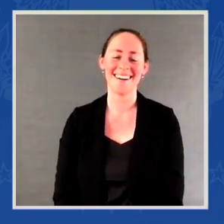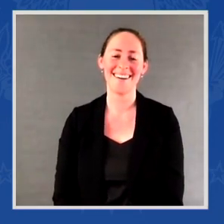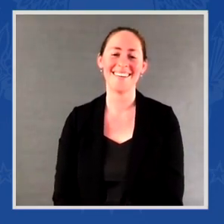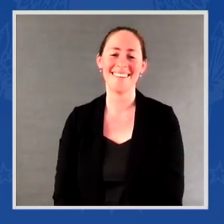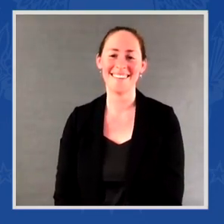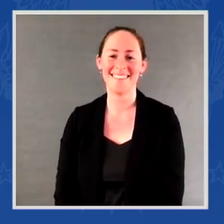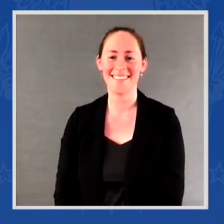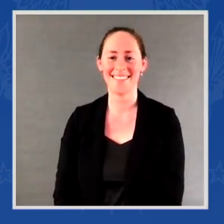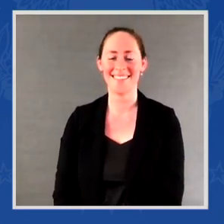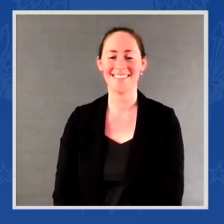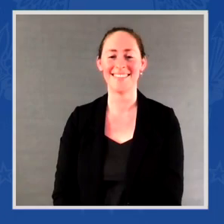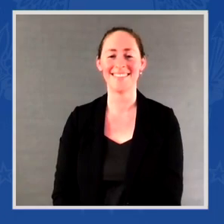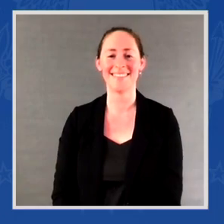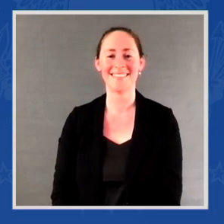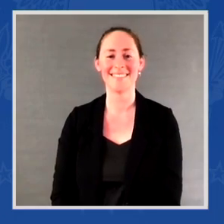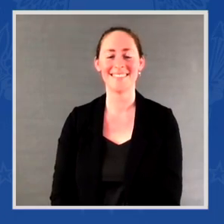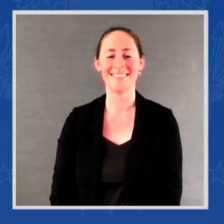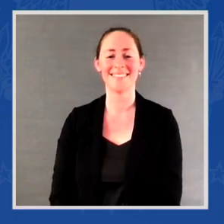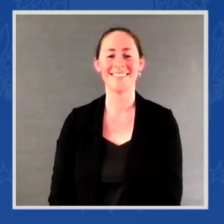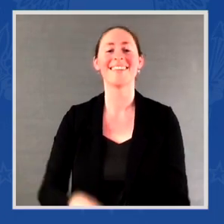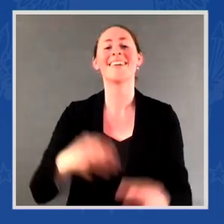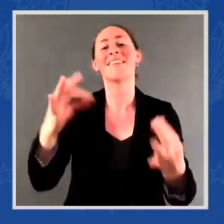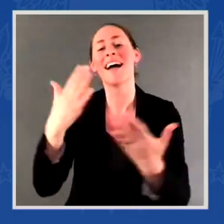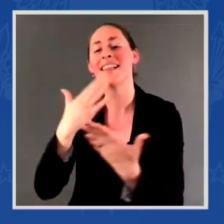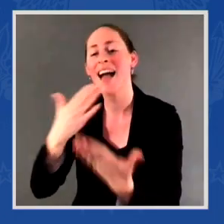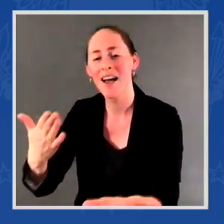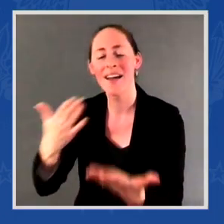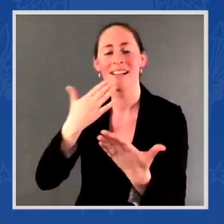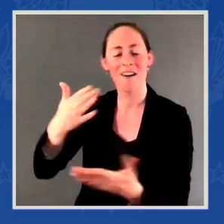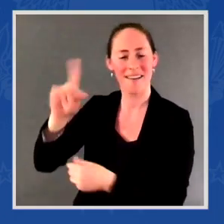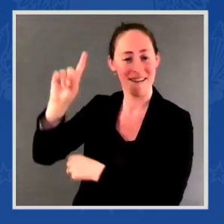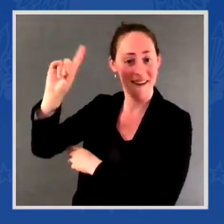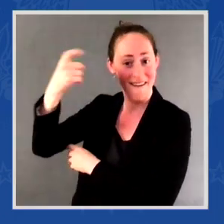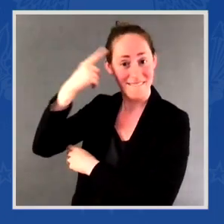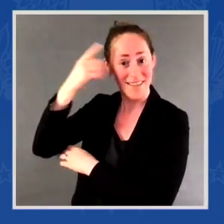Ms. Jones: Thank you, Governor Cooper, and thank you all for being here this afternoon.